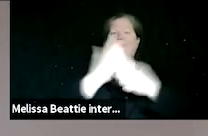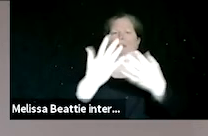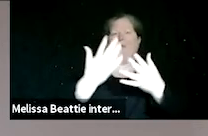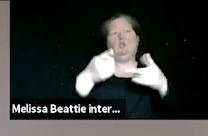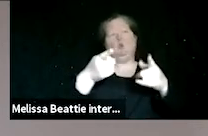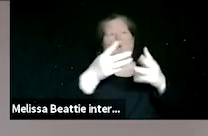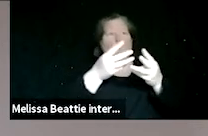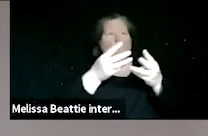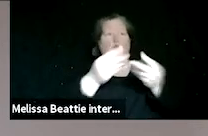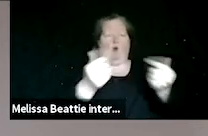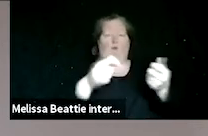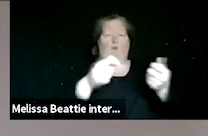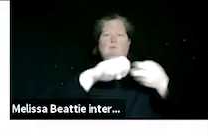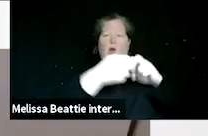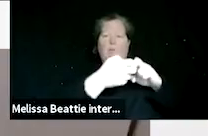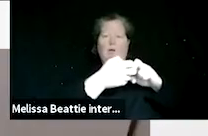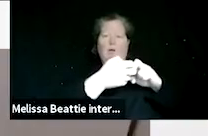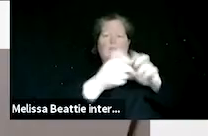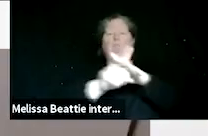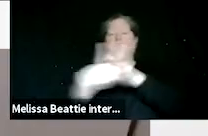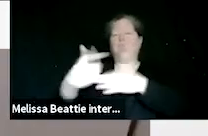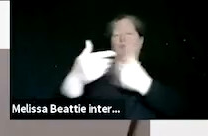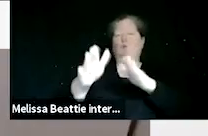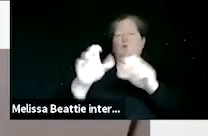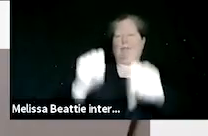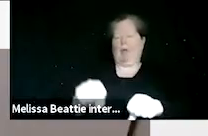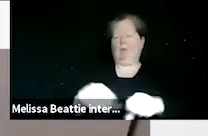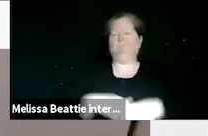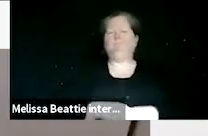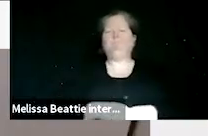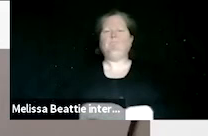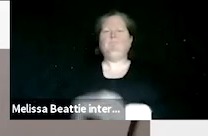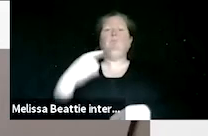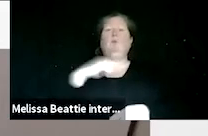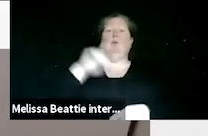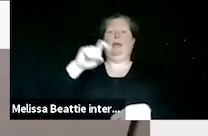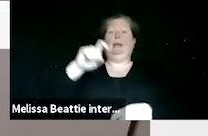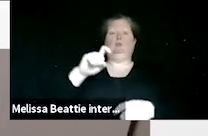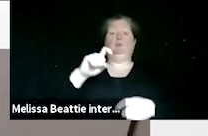Ben Woelk: Basically, we had to make it portable because we kept using different rooms so you